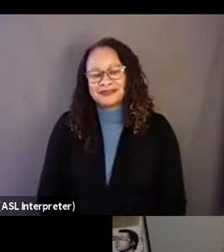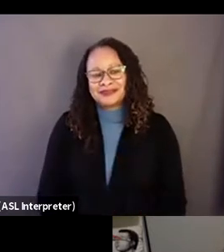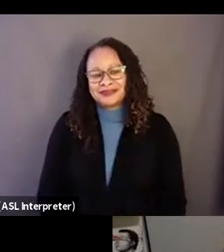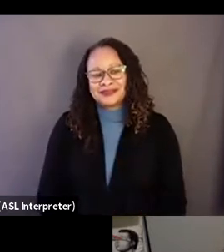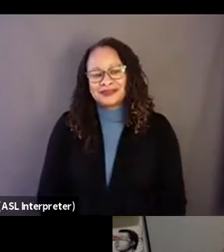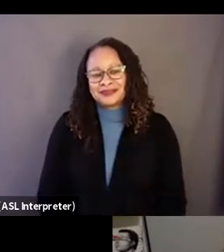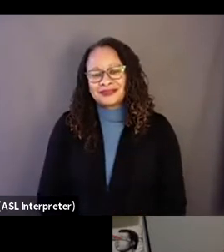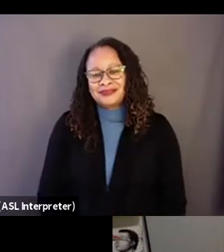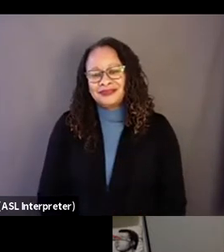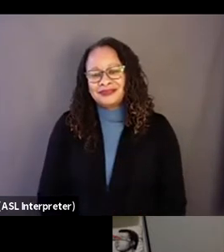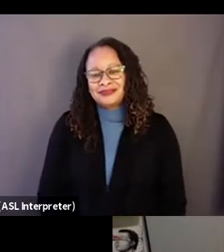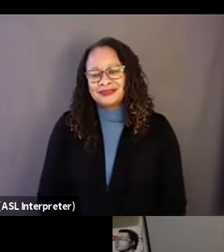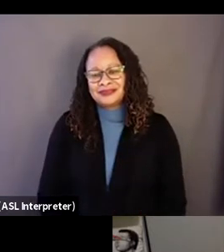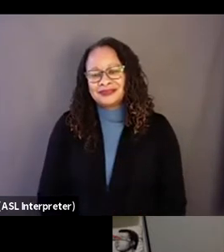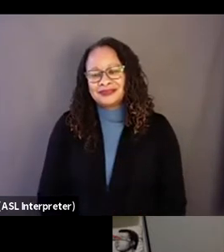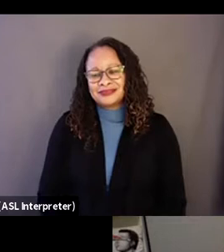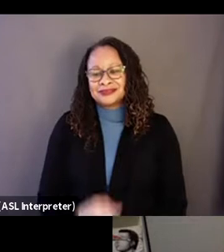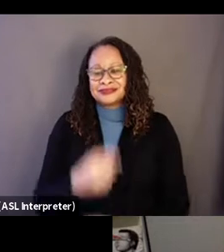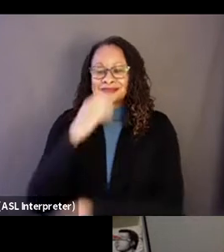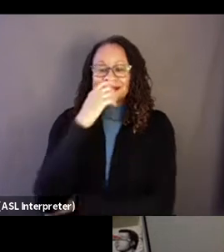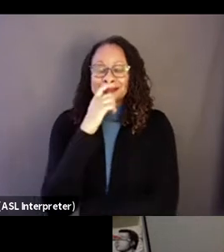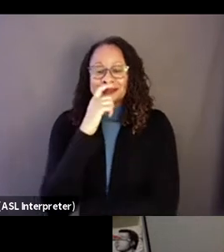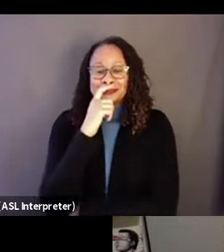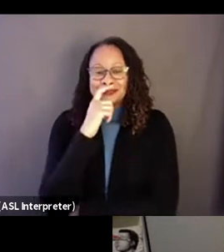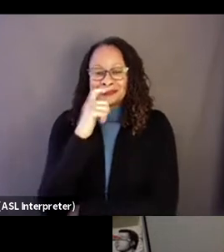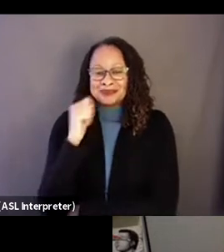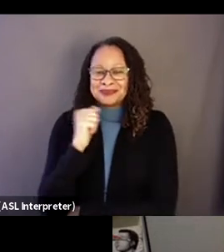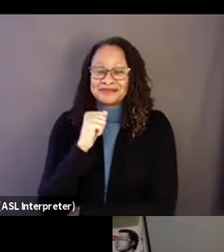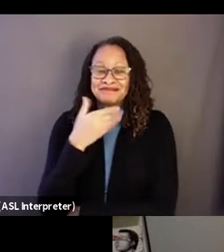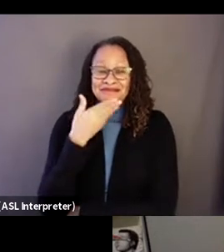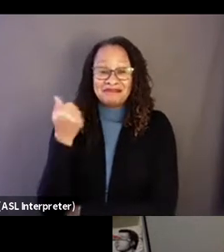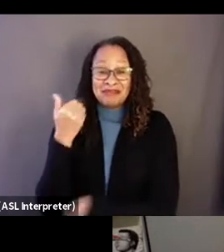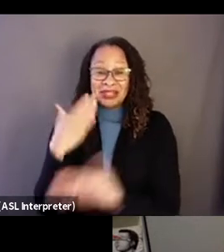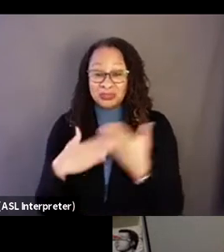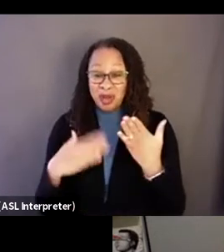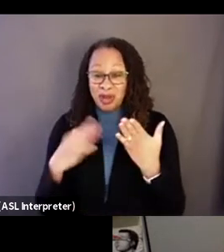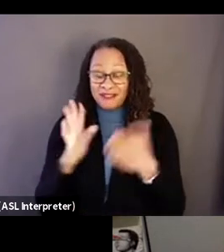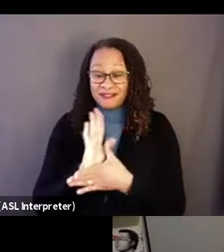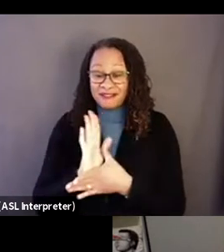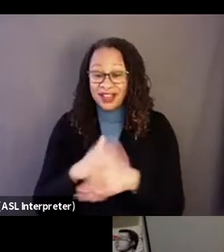Yeah. Okay, the best part of the film was there's no such thing.